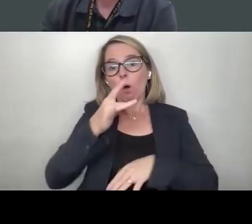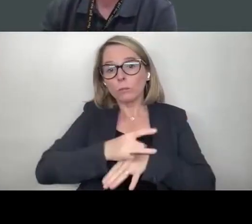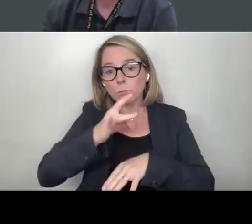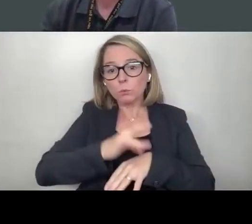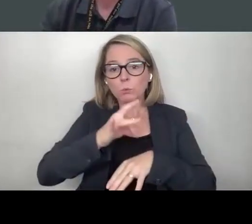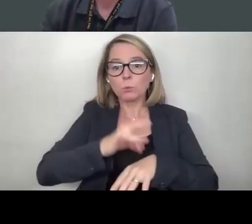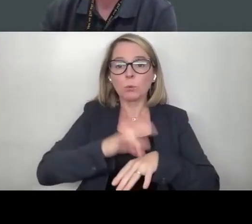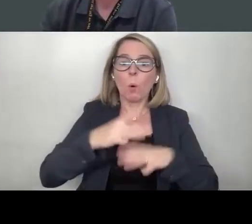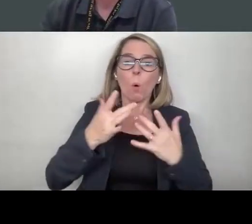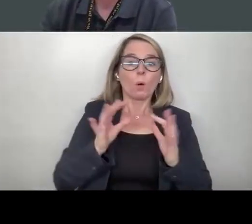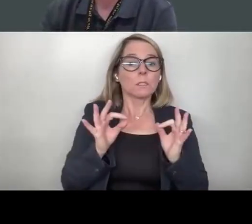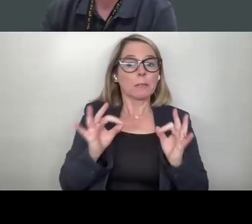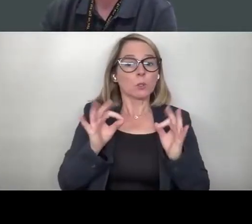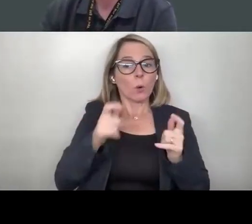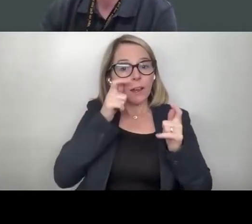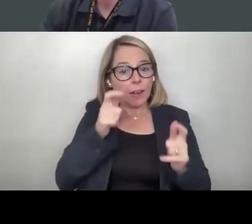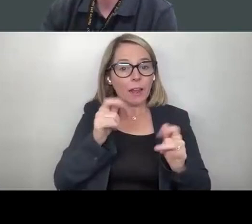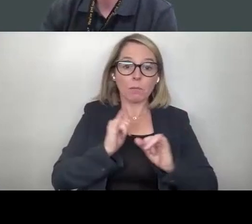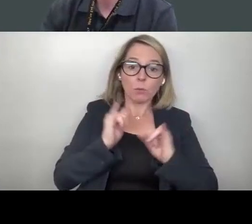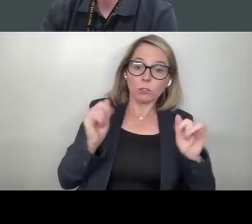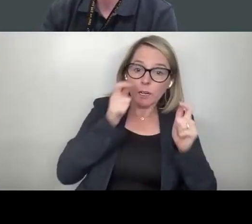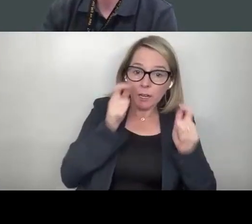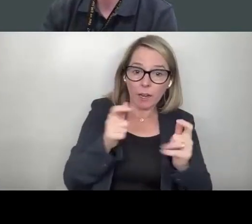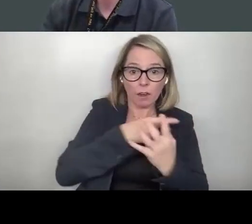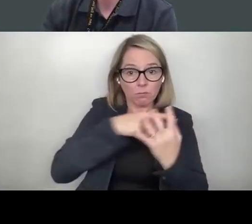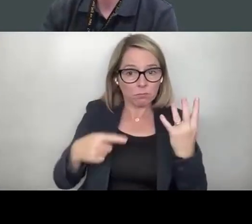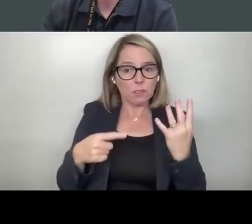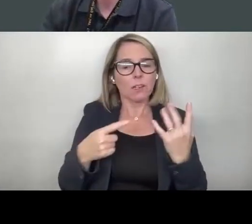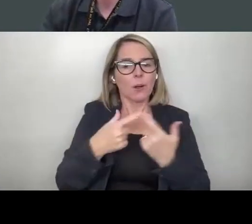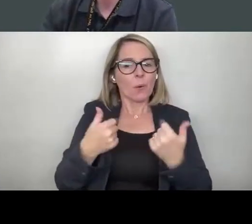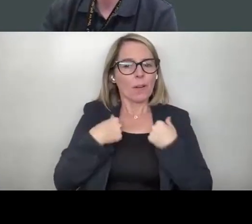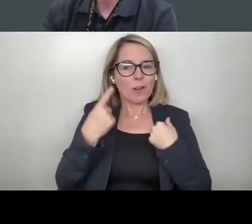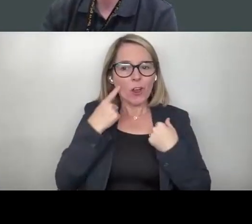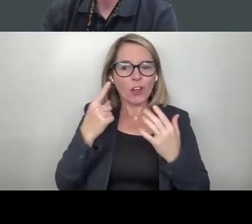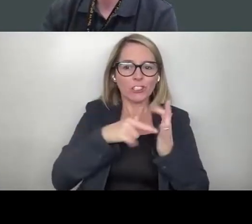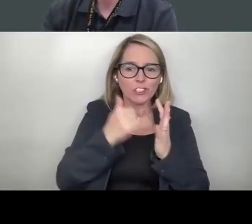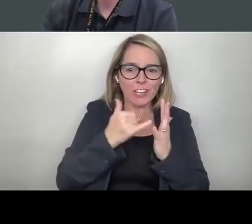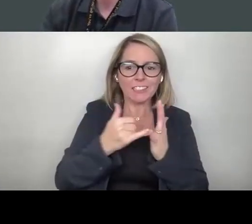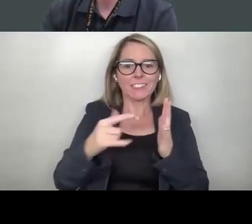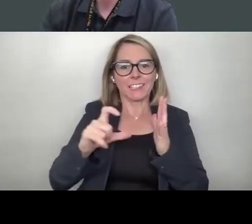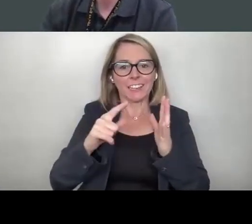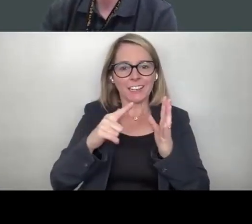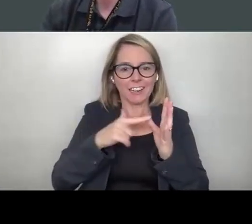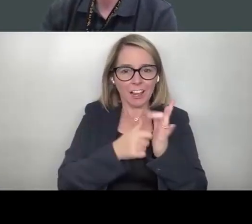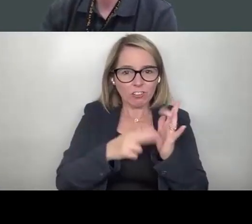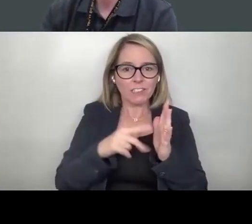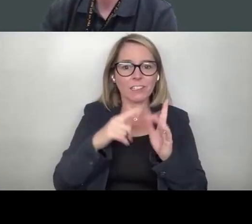we've heard of great examples through the work of Jess, Catrin, Cathy, what is possible in this